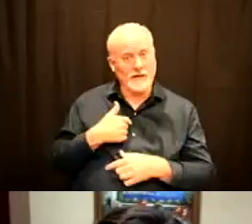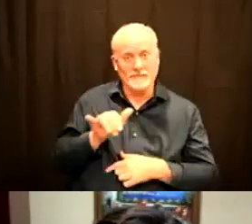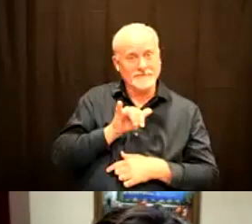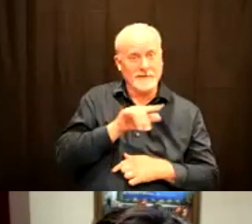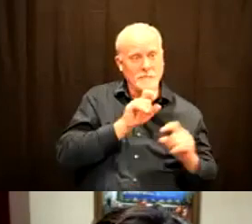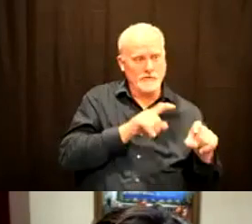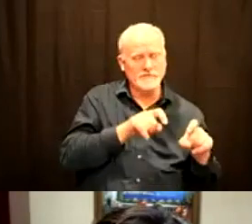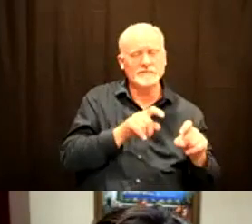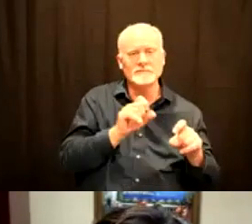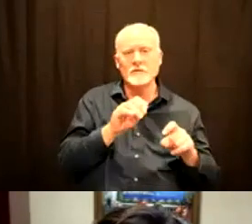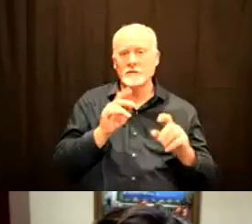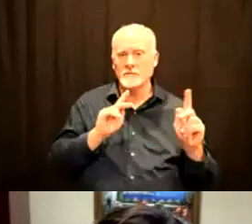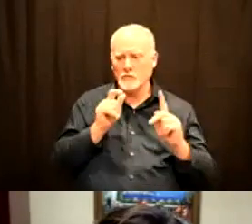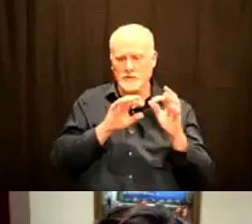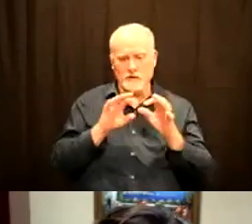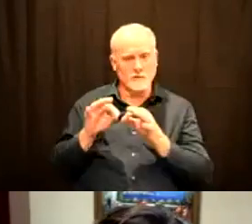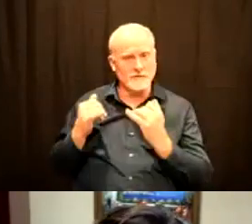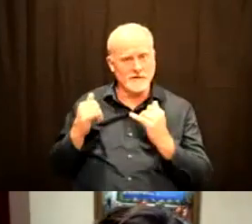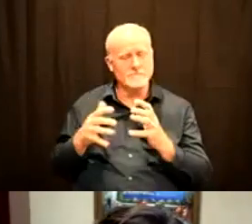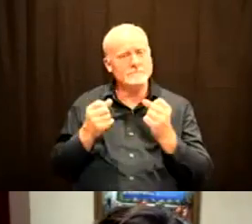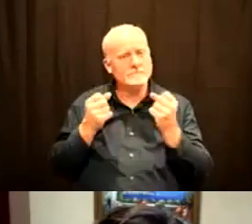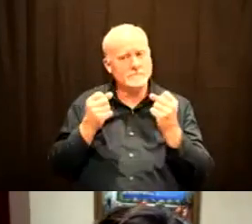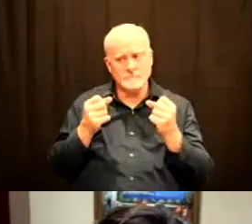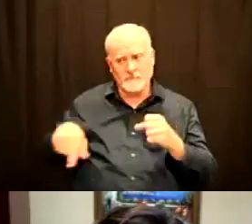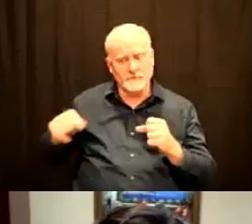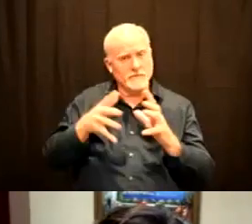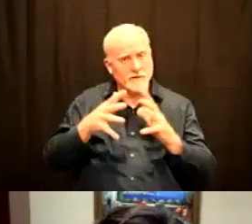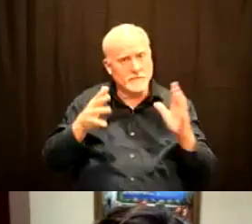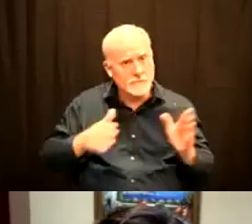the people who talk today there's been a lot of planning a lot of thoughtfulness about